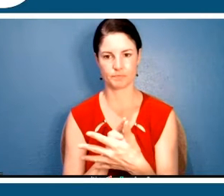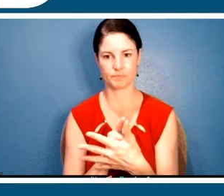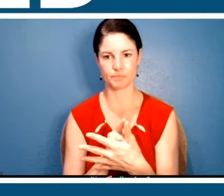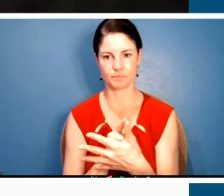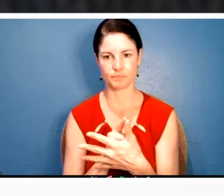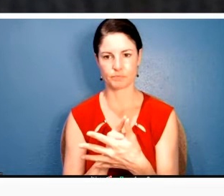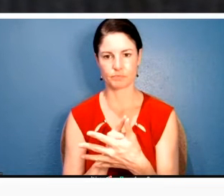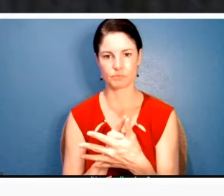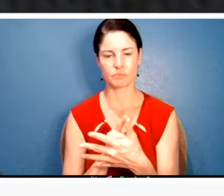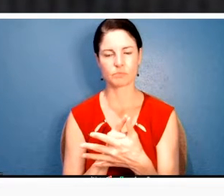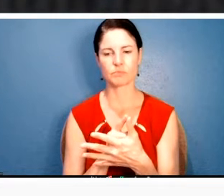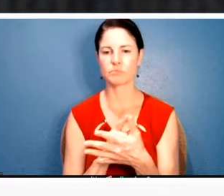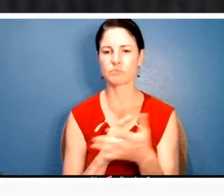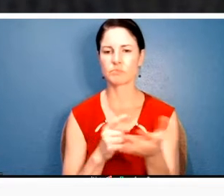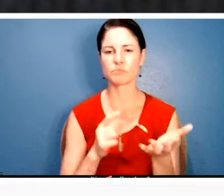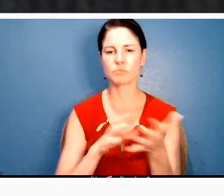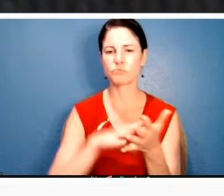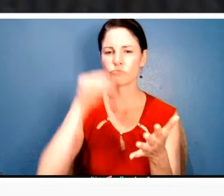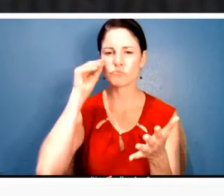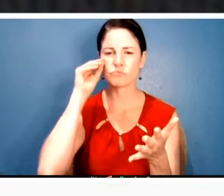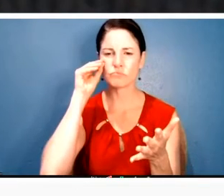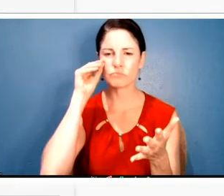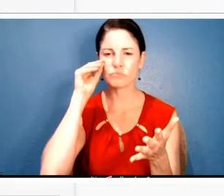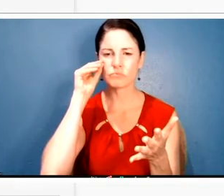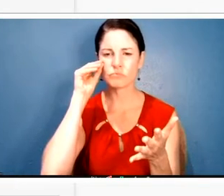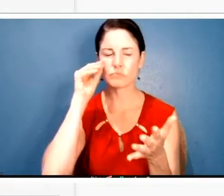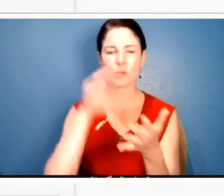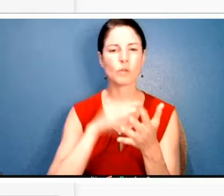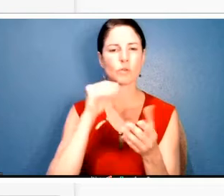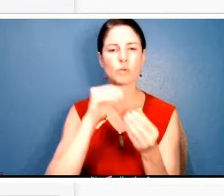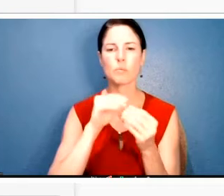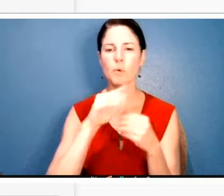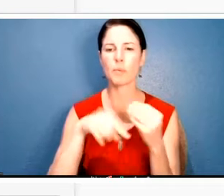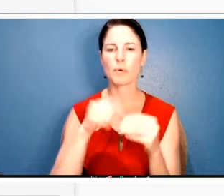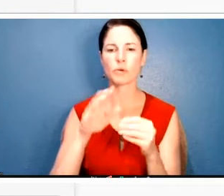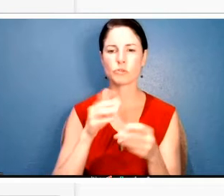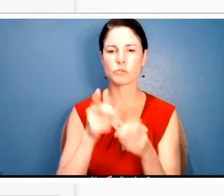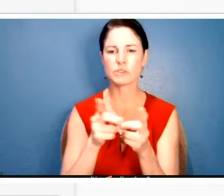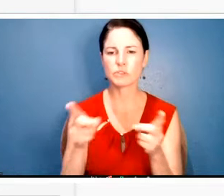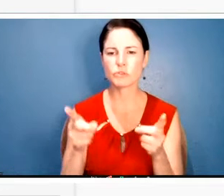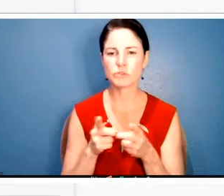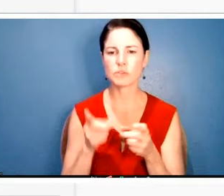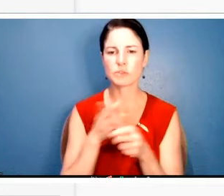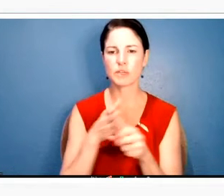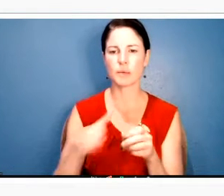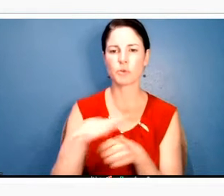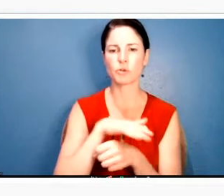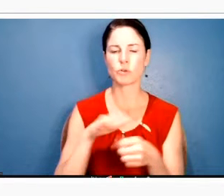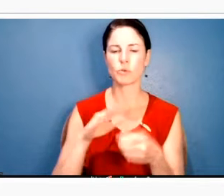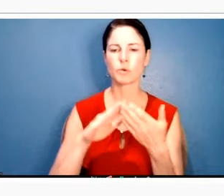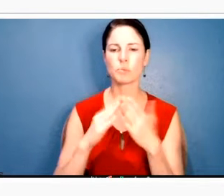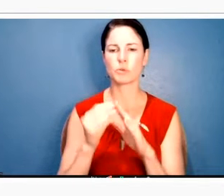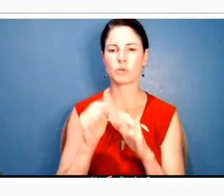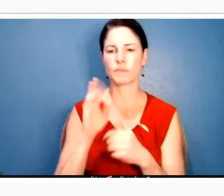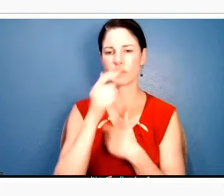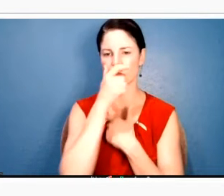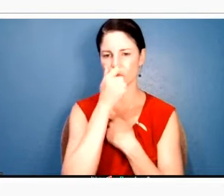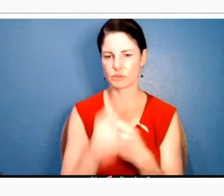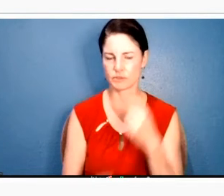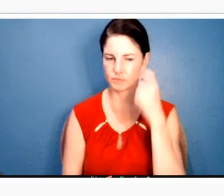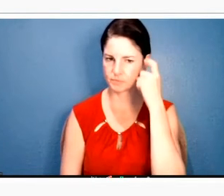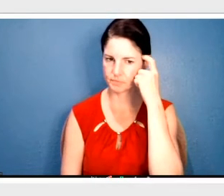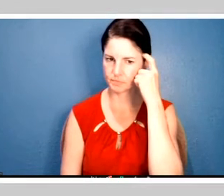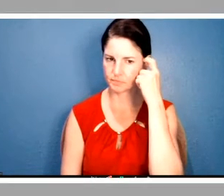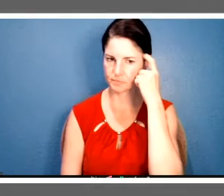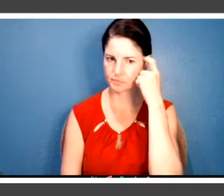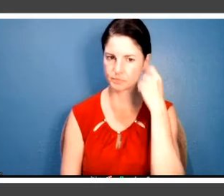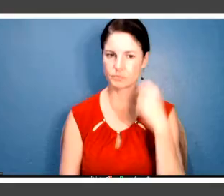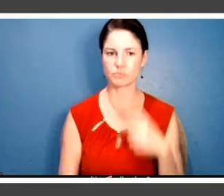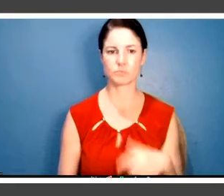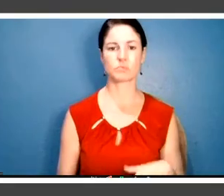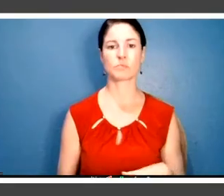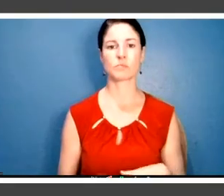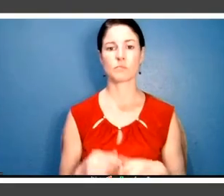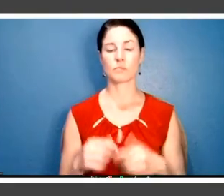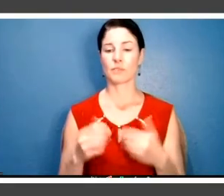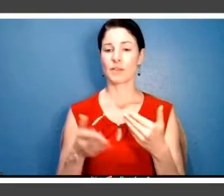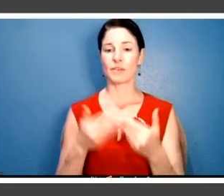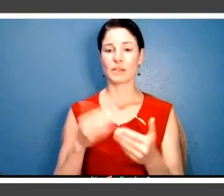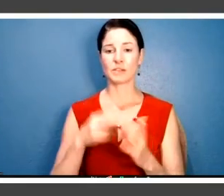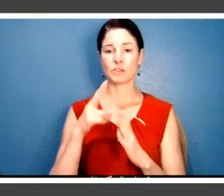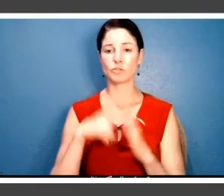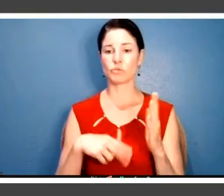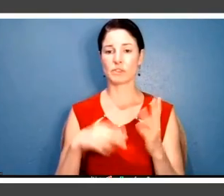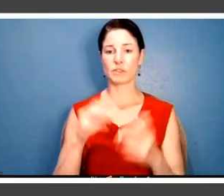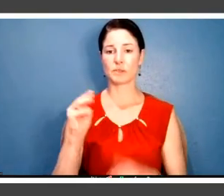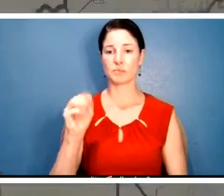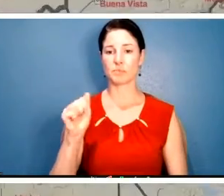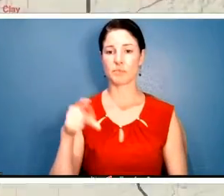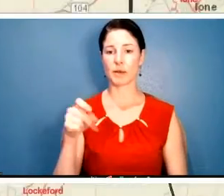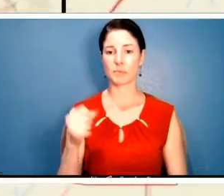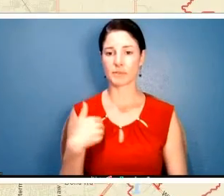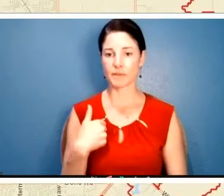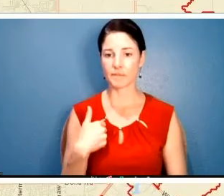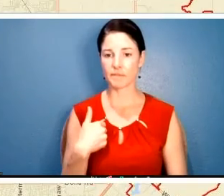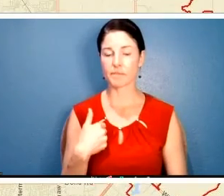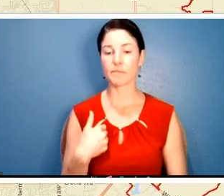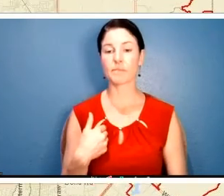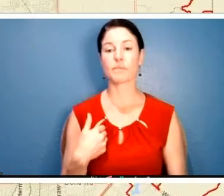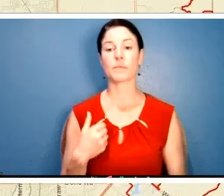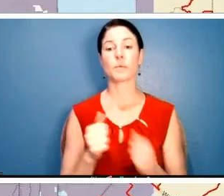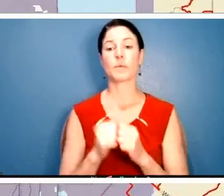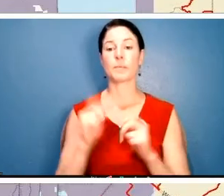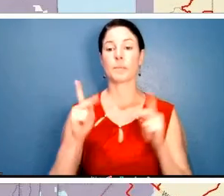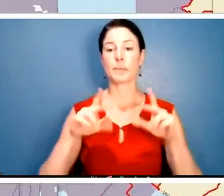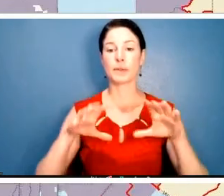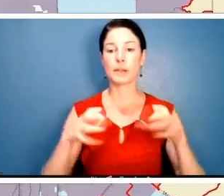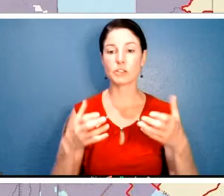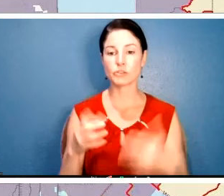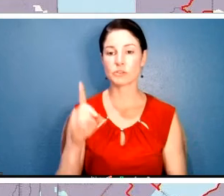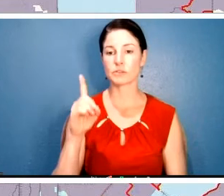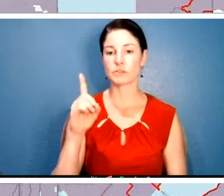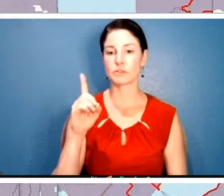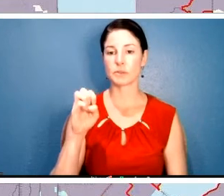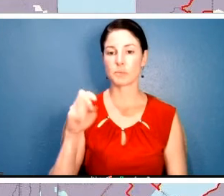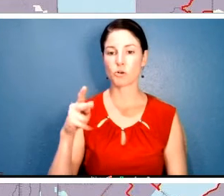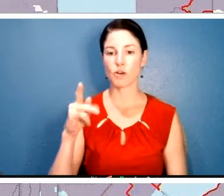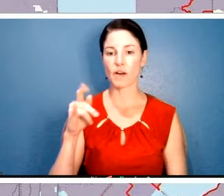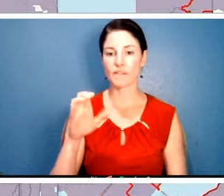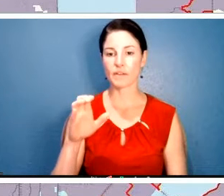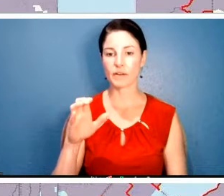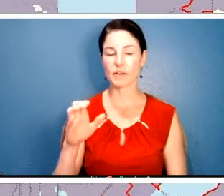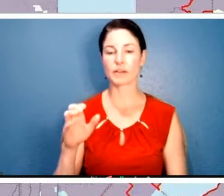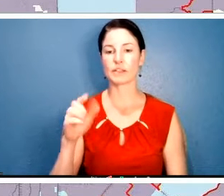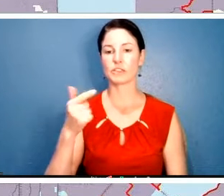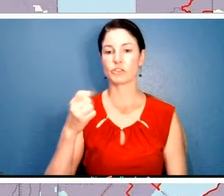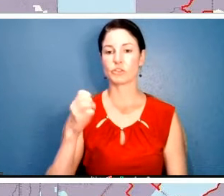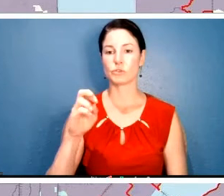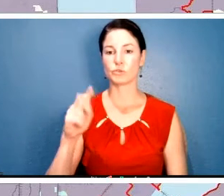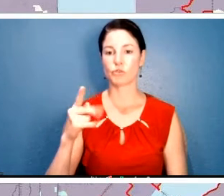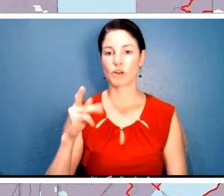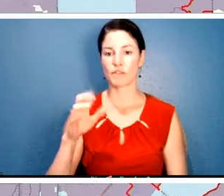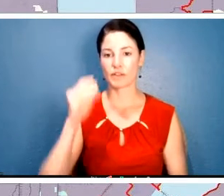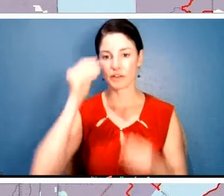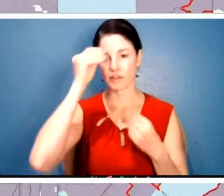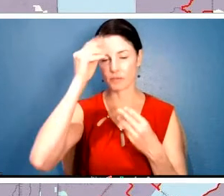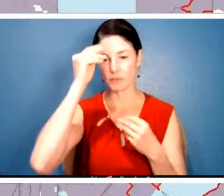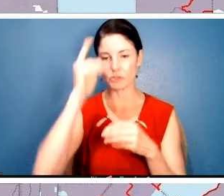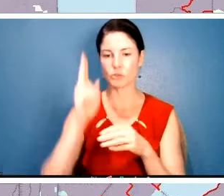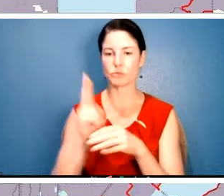SacGov: Get informed learn more about your district neighborhood or community of interest resources are available to you in easy to read, informational maps they provide population demographic and geographical information by using estimated 2020 census data.